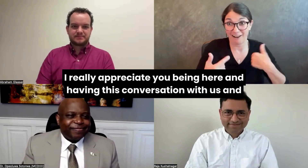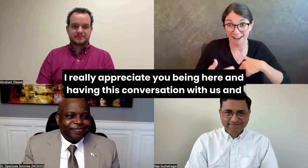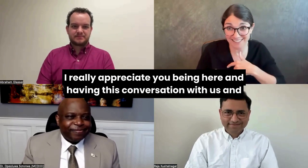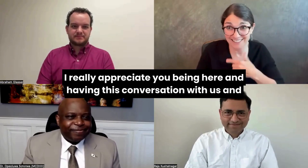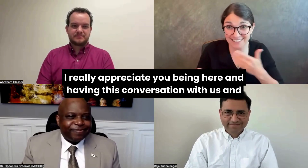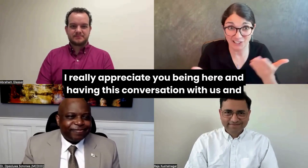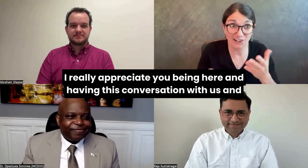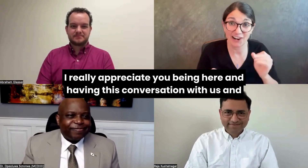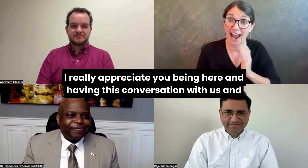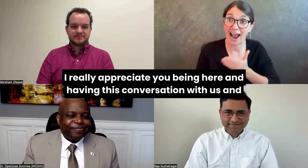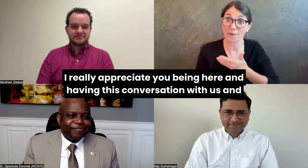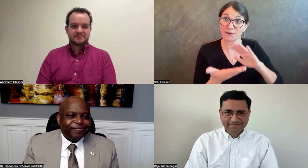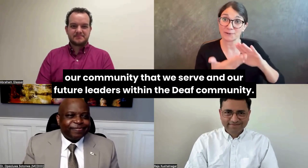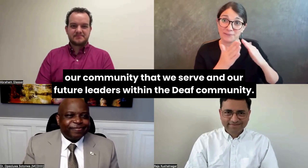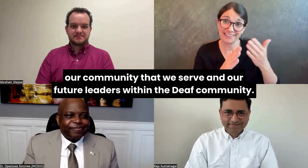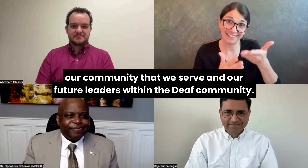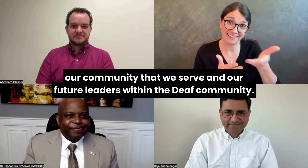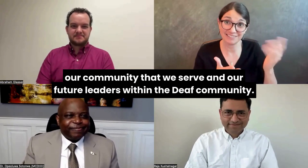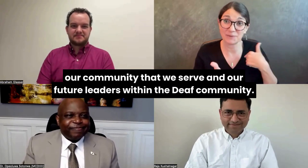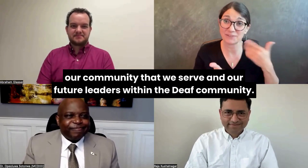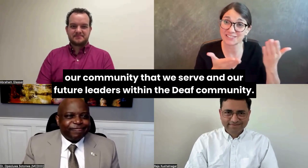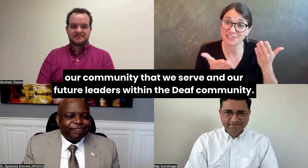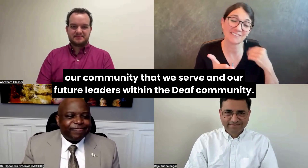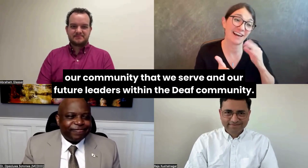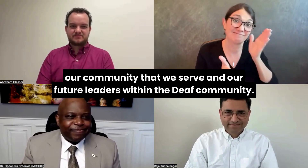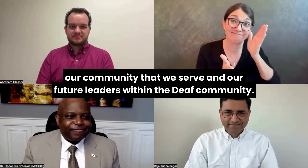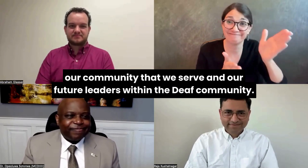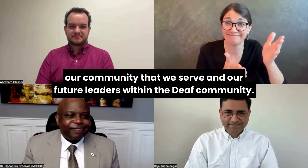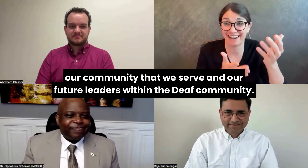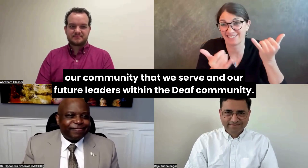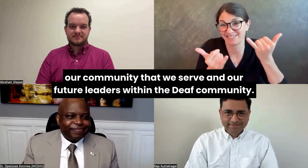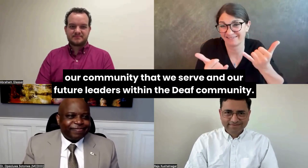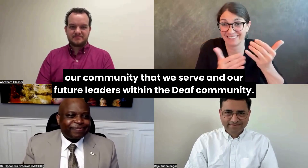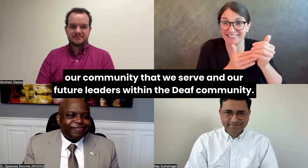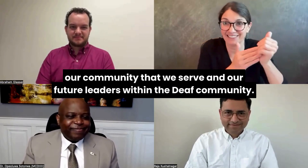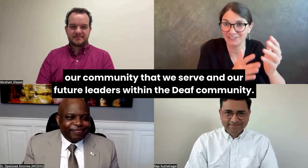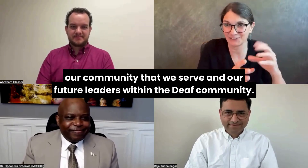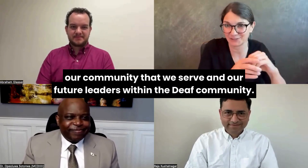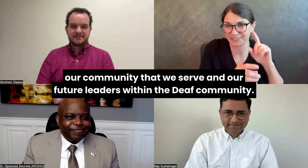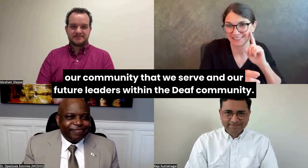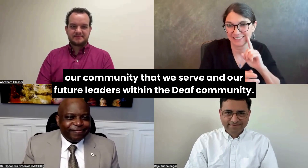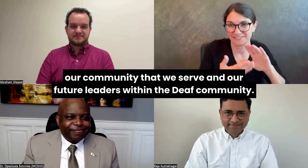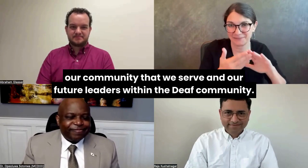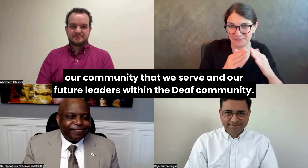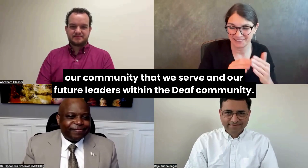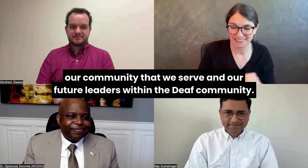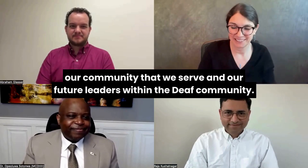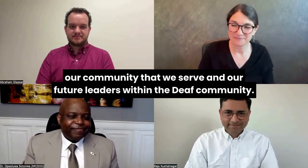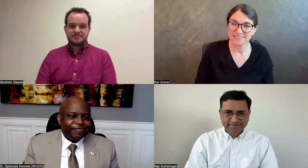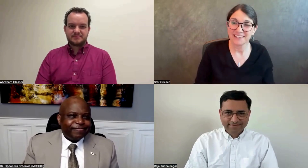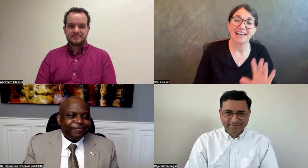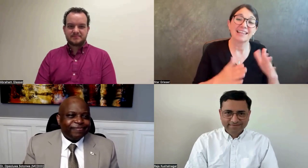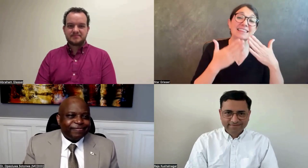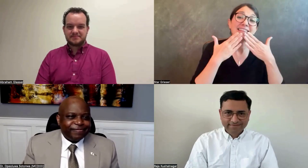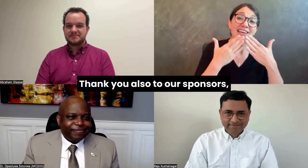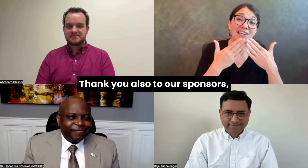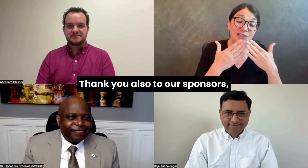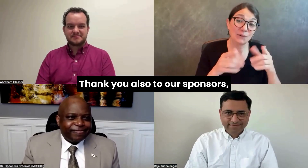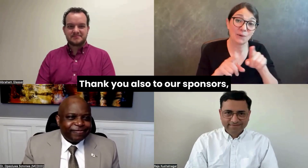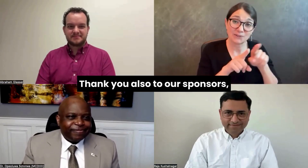our community that we serve and our future leaders within the Deaf community. Thank you also to our sponsors,